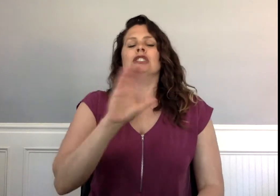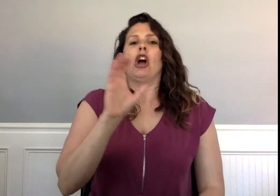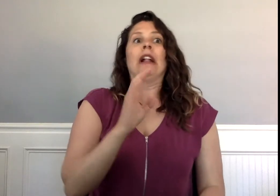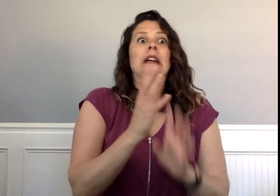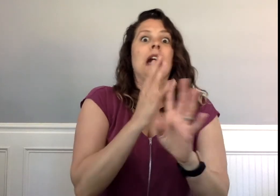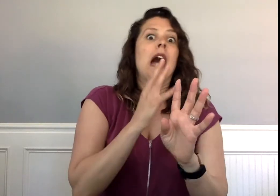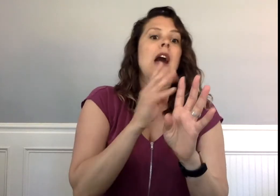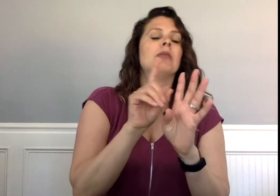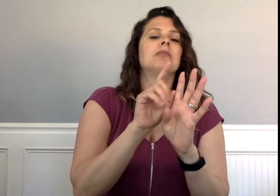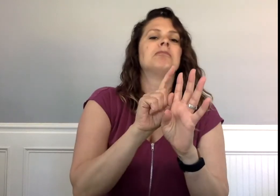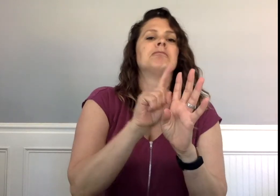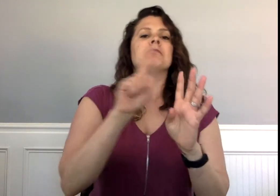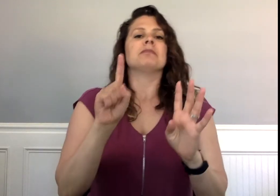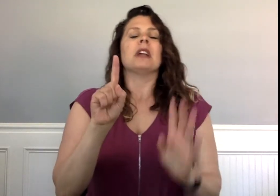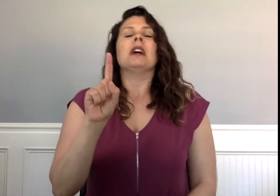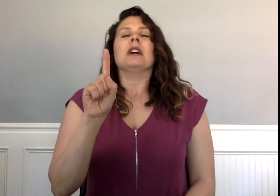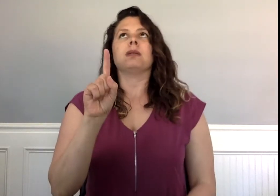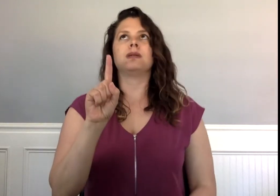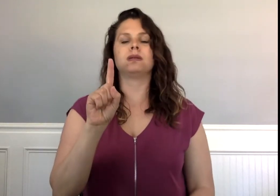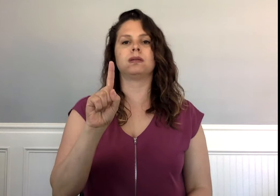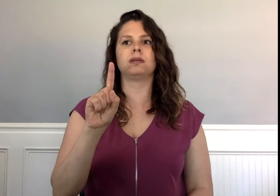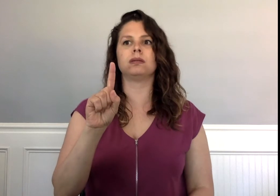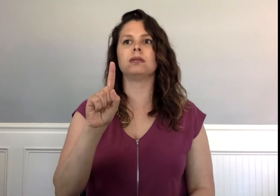Charlie stepped out of line and took a few deep breaths.